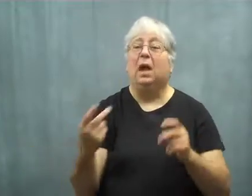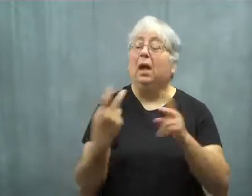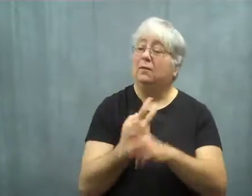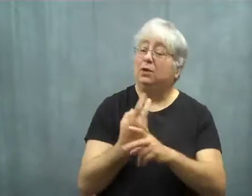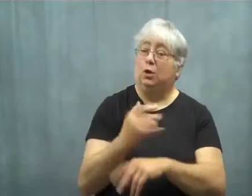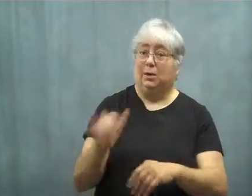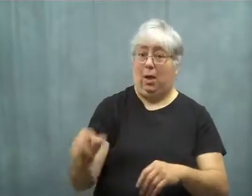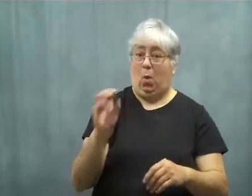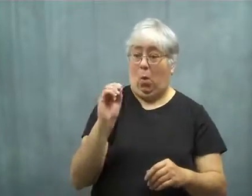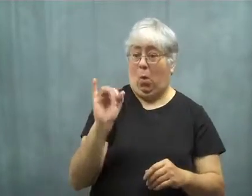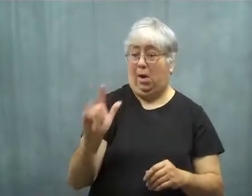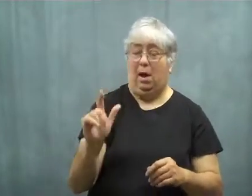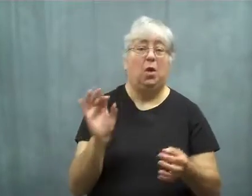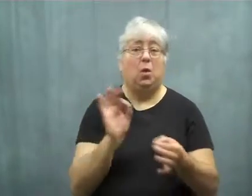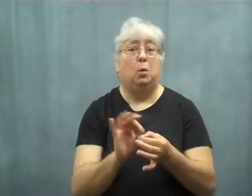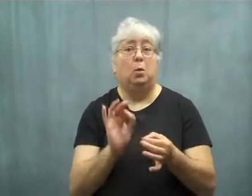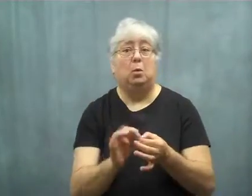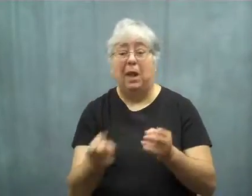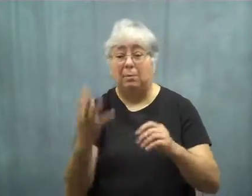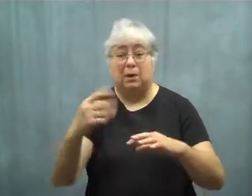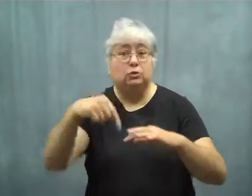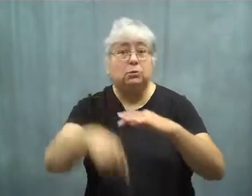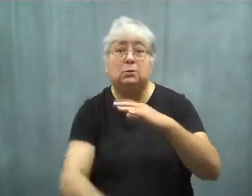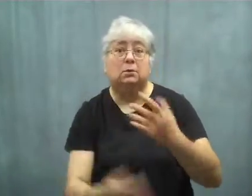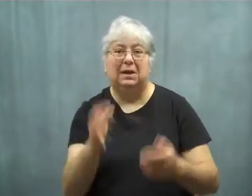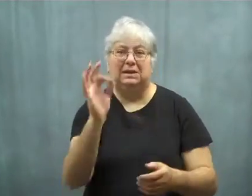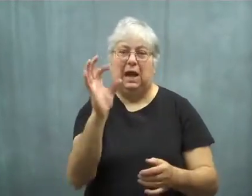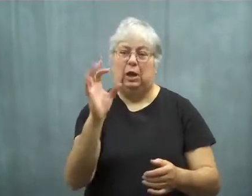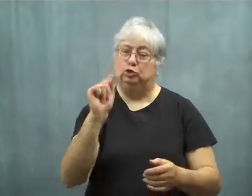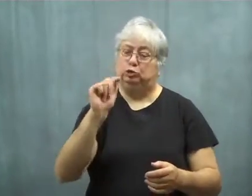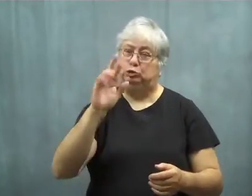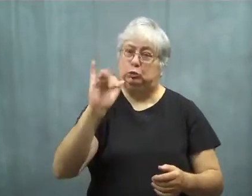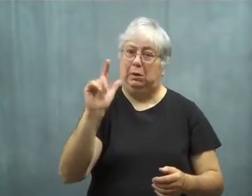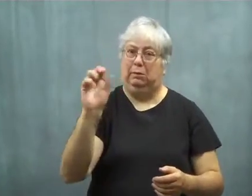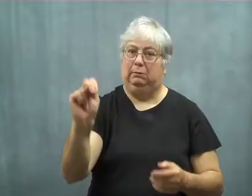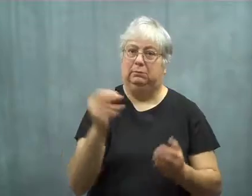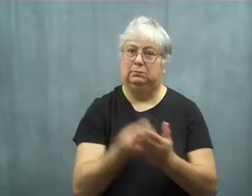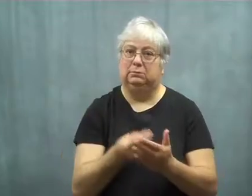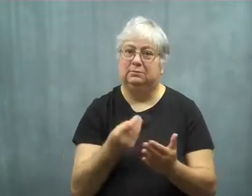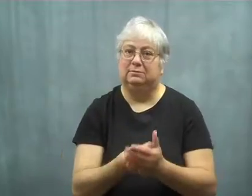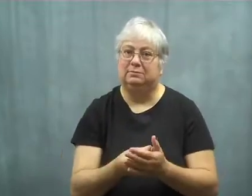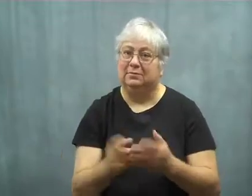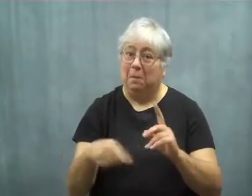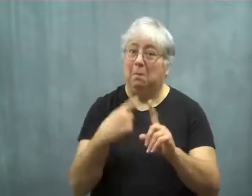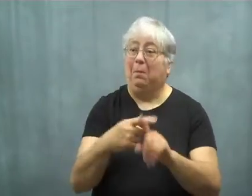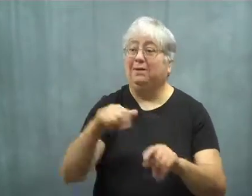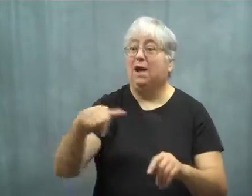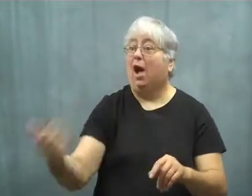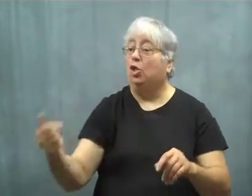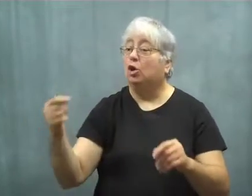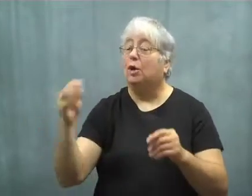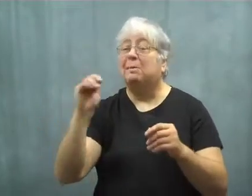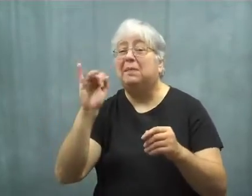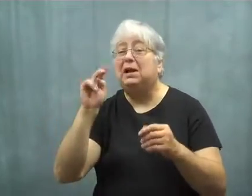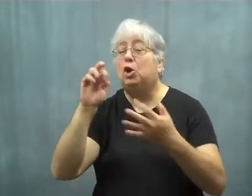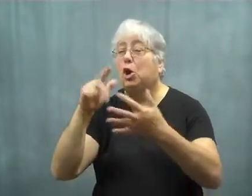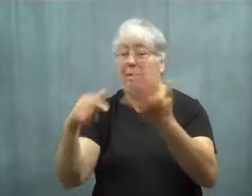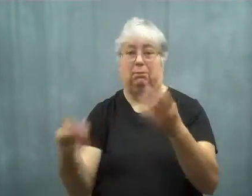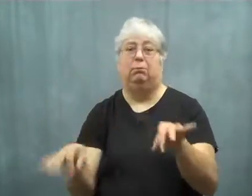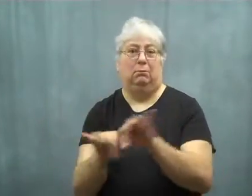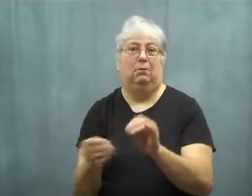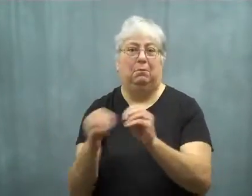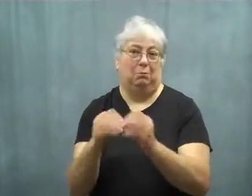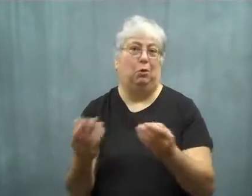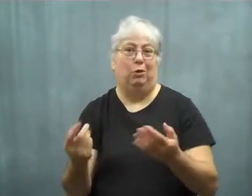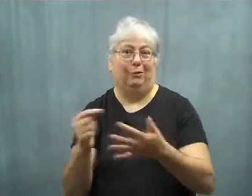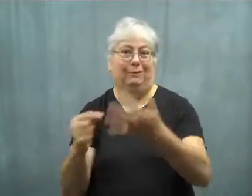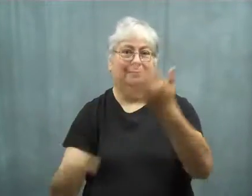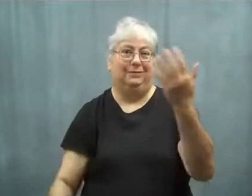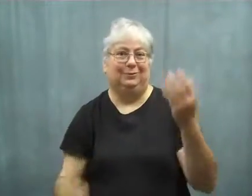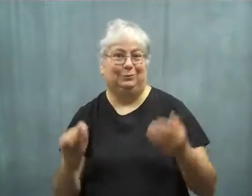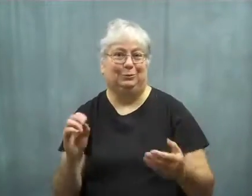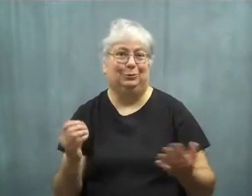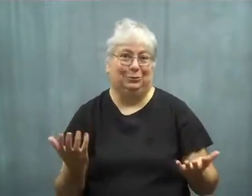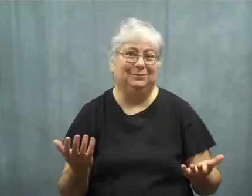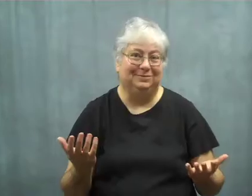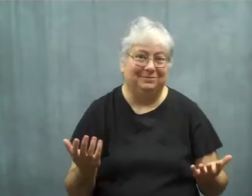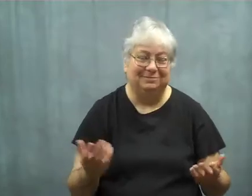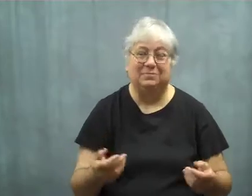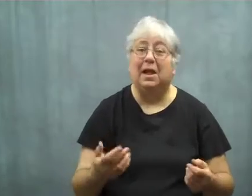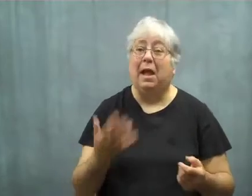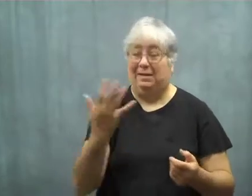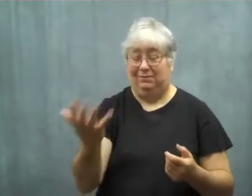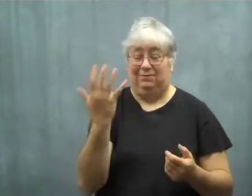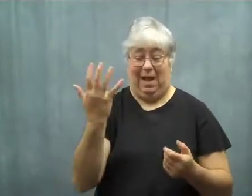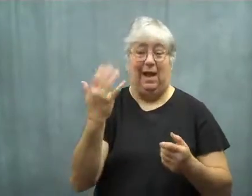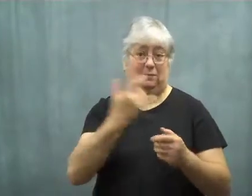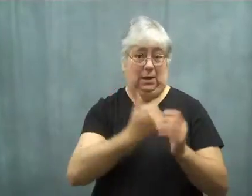The value of the oil underneath the Arctic is estimated at $900 trillion.